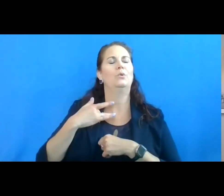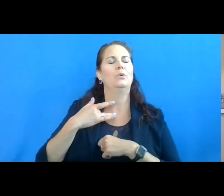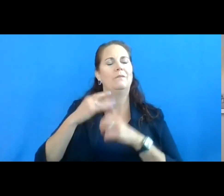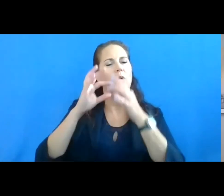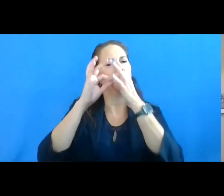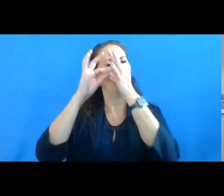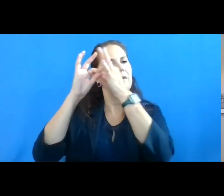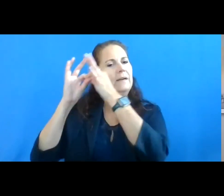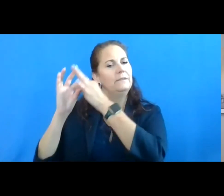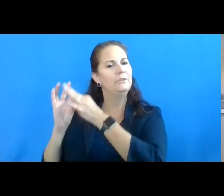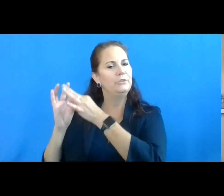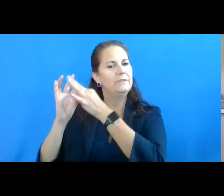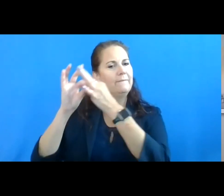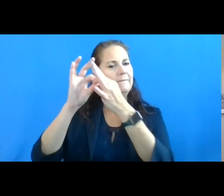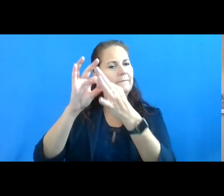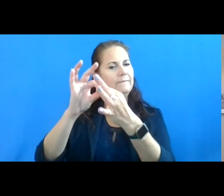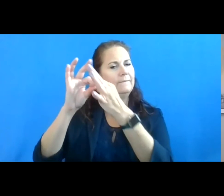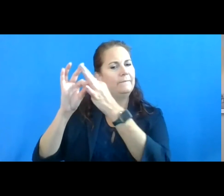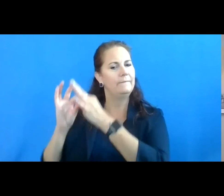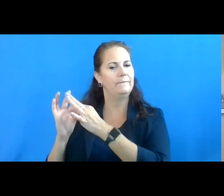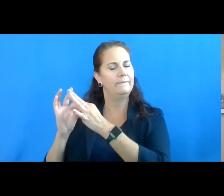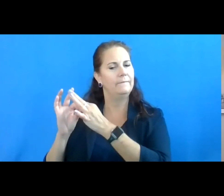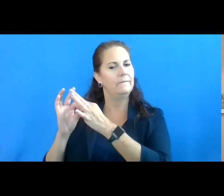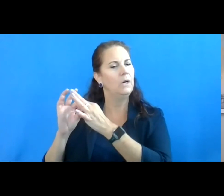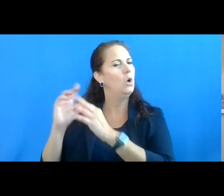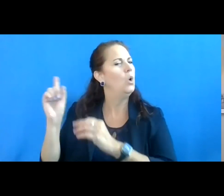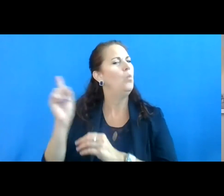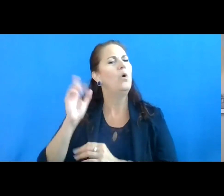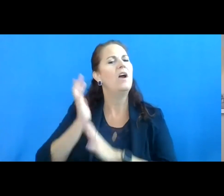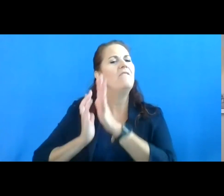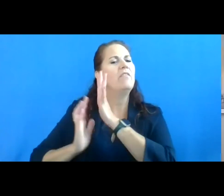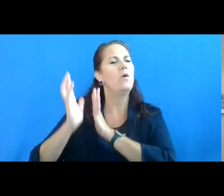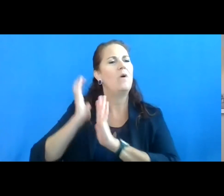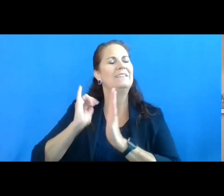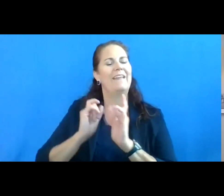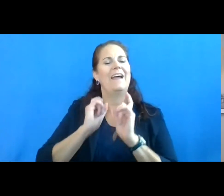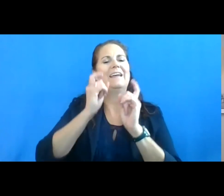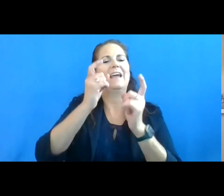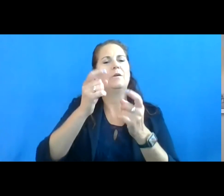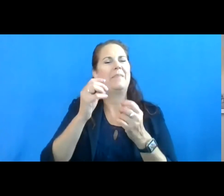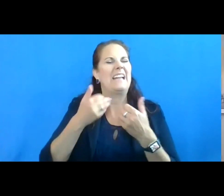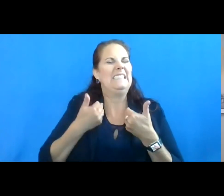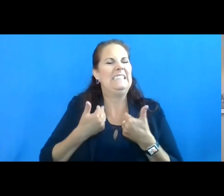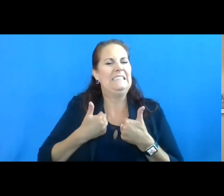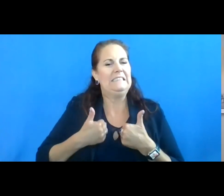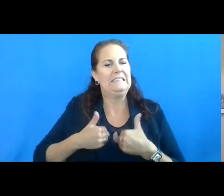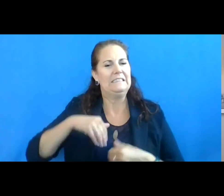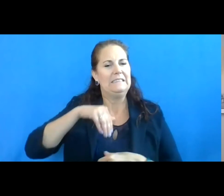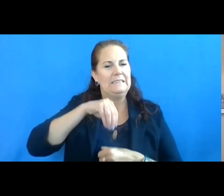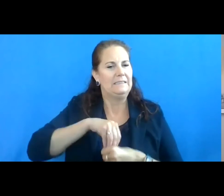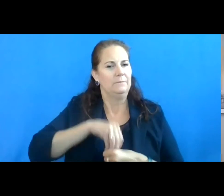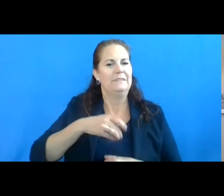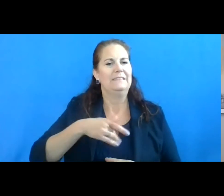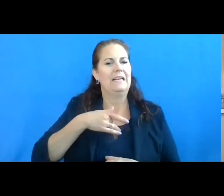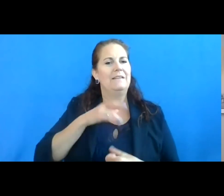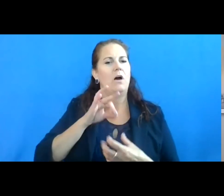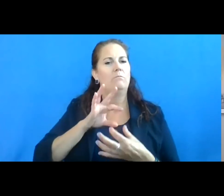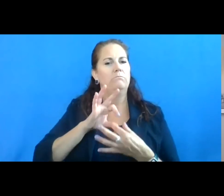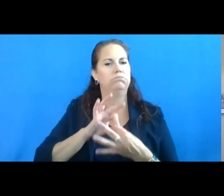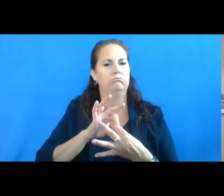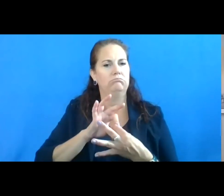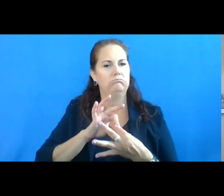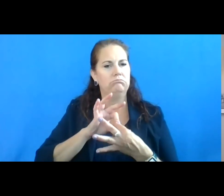Wherever it was that gave you that deep sense of belonging, and feeling yourself grounded